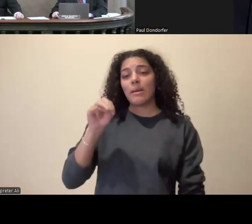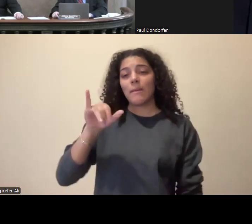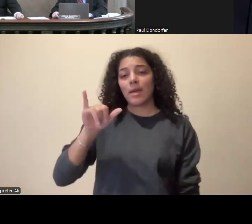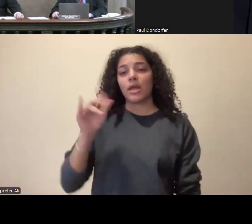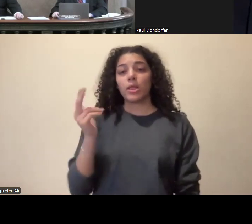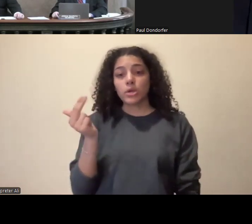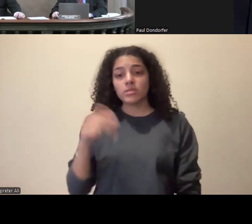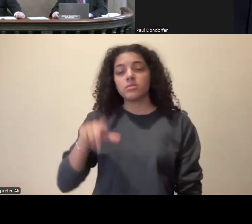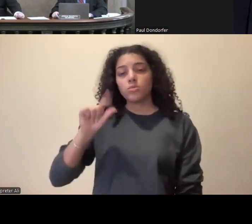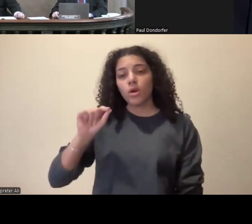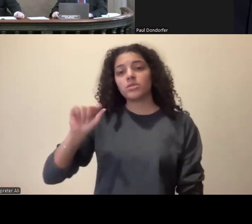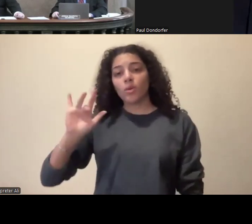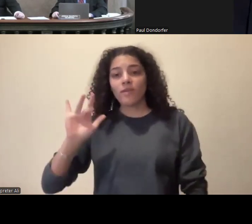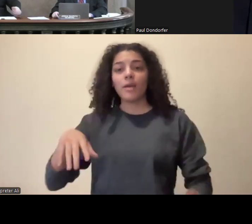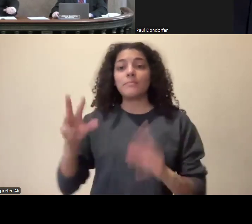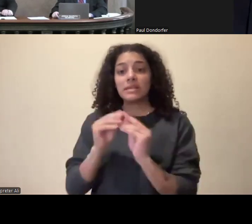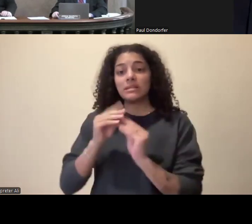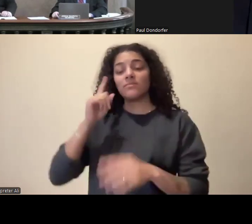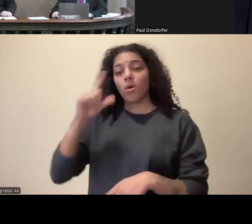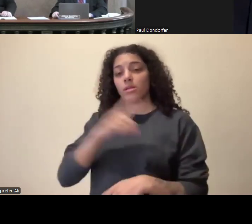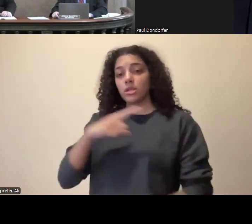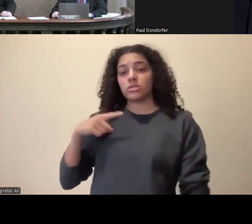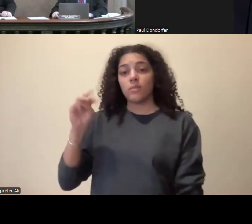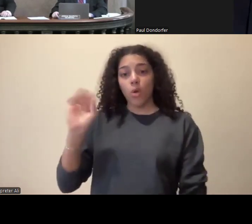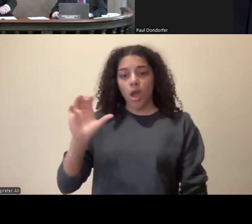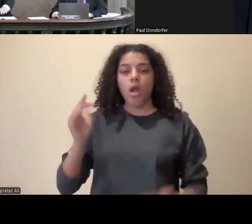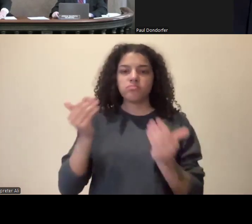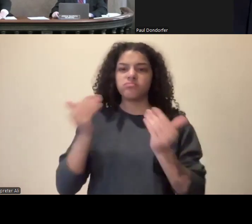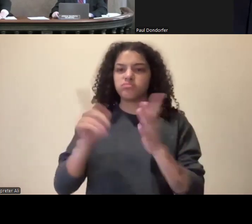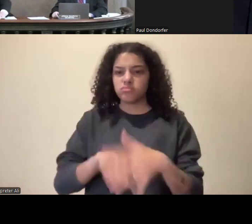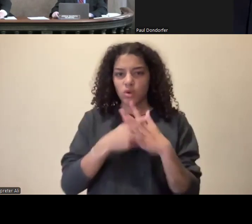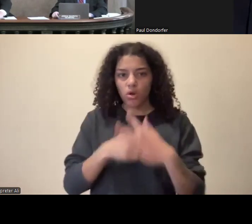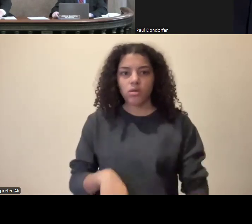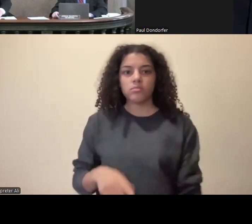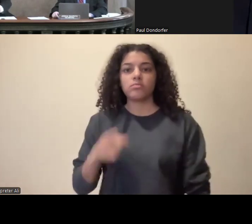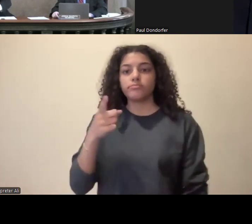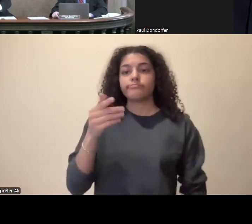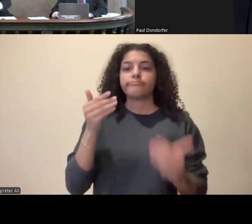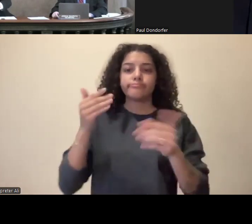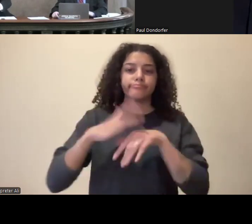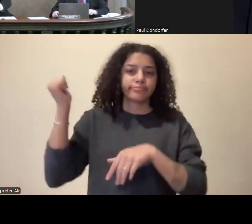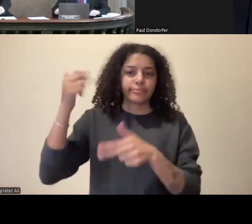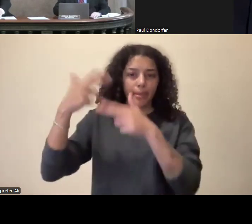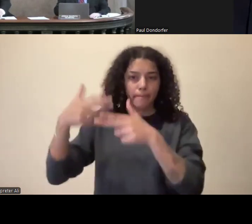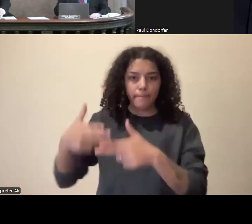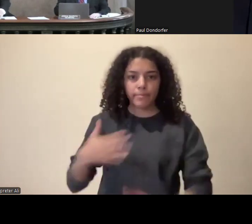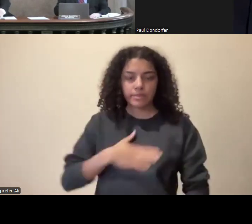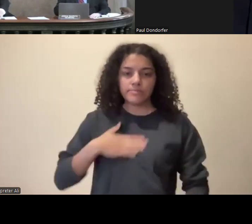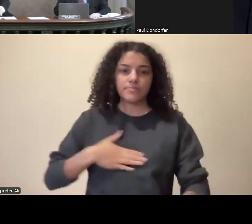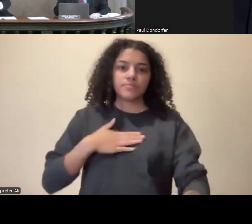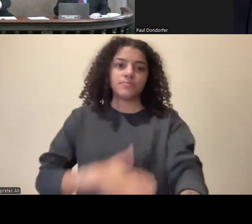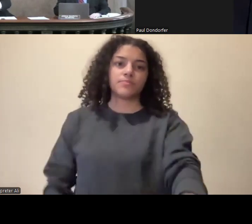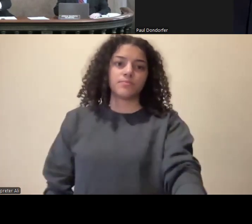Legislature will now come to order Will the clerk please call the role